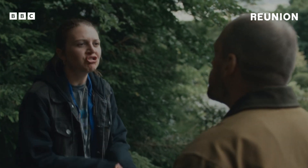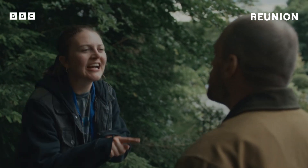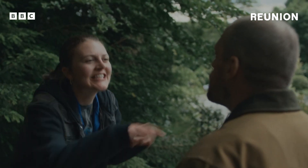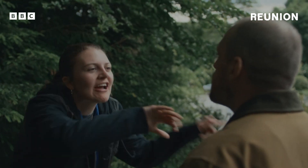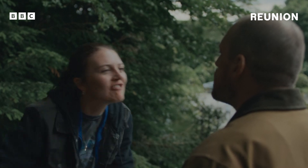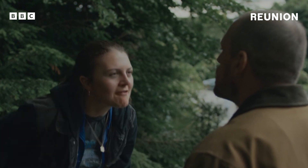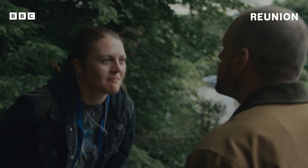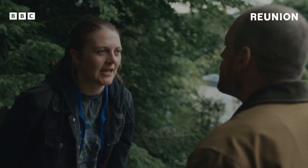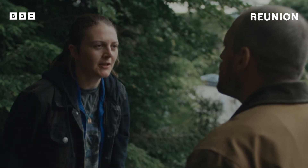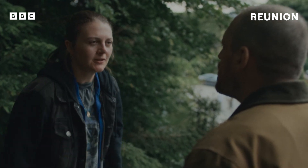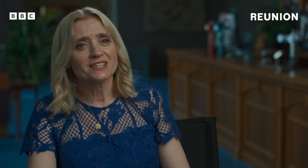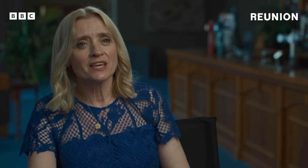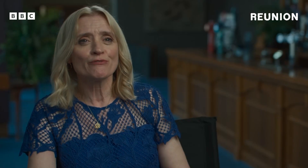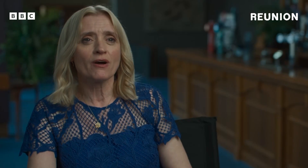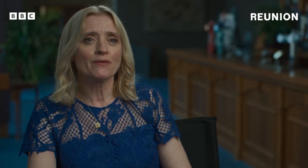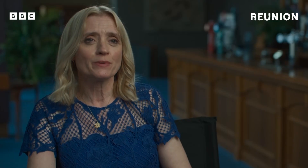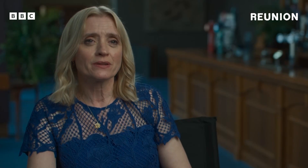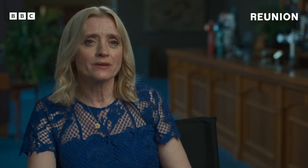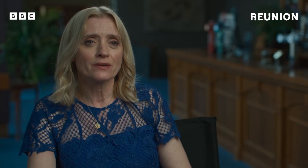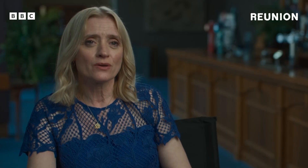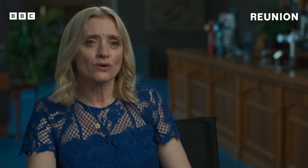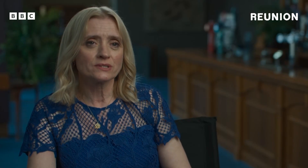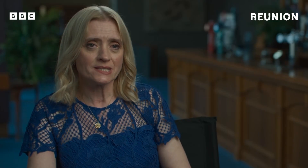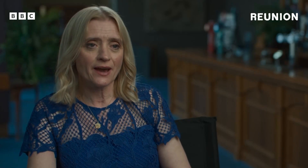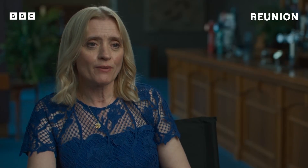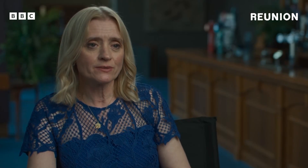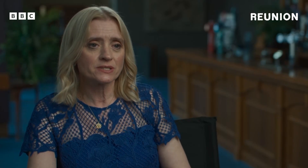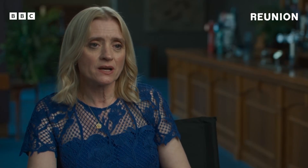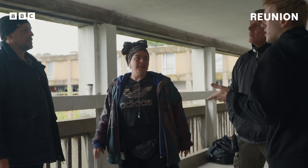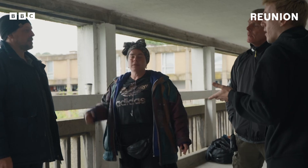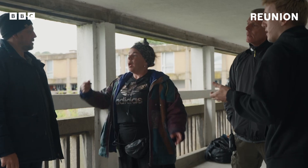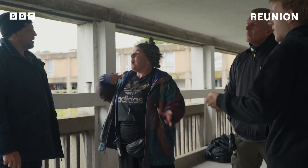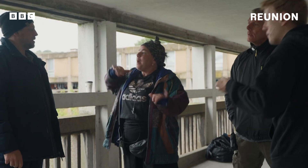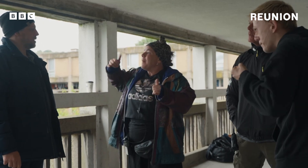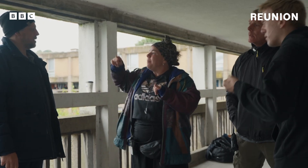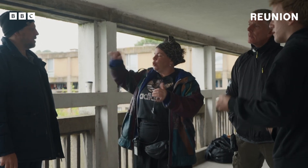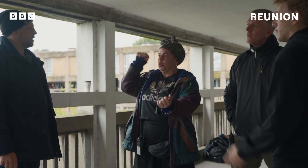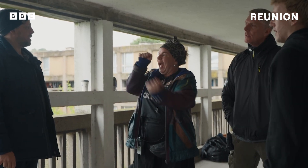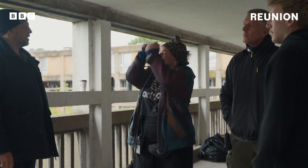Tried to get rid of me. The environment on set around signing is so alive,